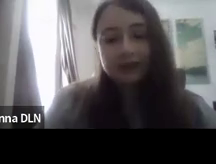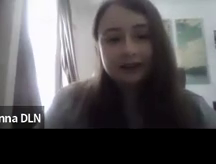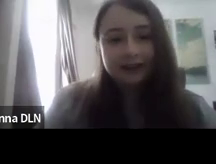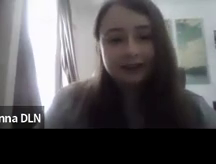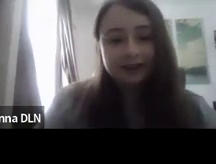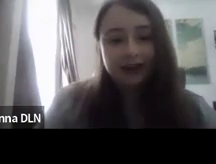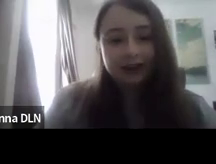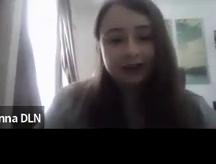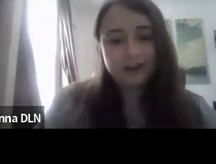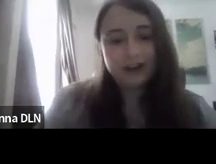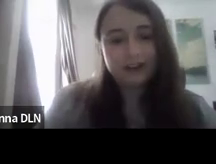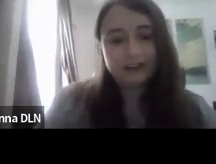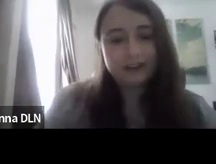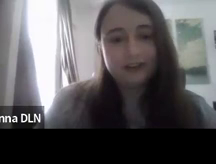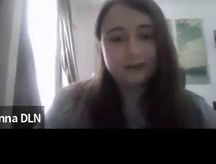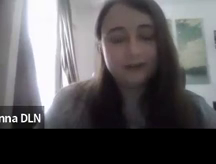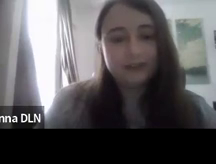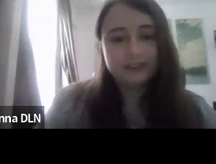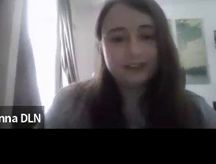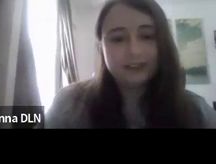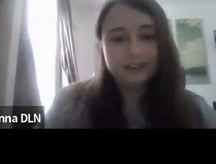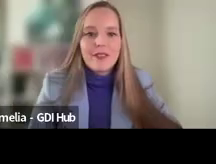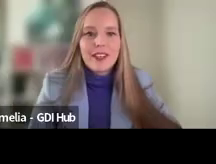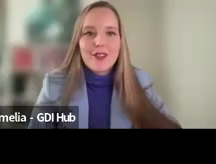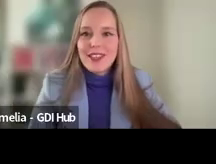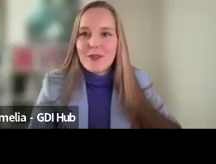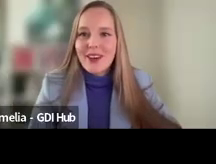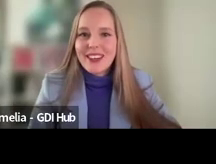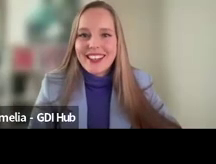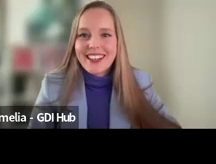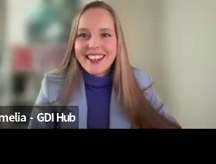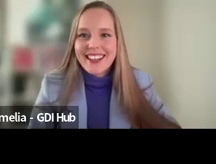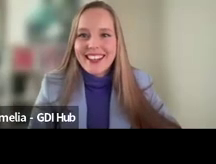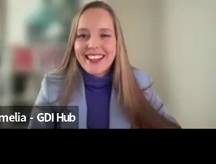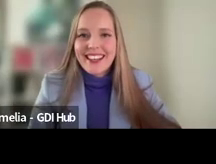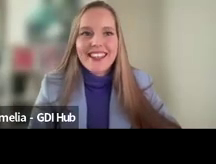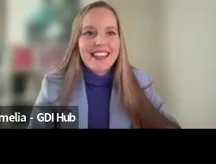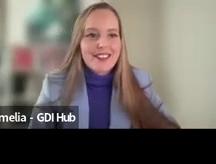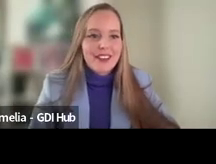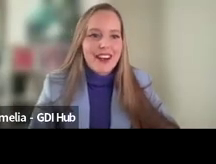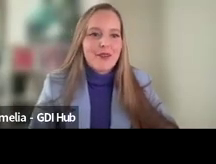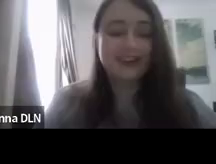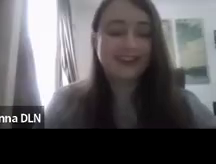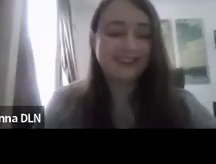As the slides still aren't sharing, should I... Oh. Amelia: The... Can you see them now? Anna: Yes. Amelia: Yes. Okay.